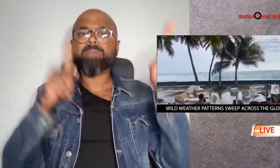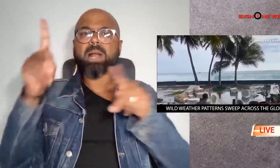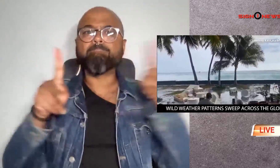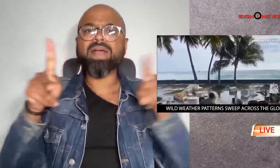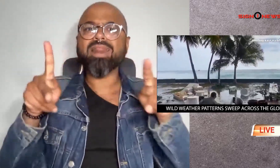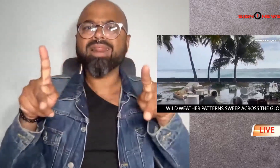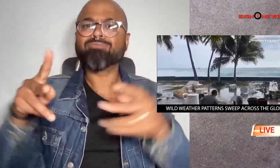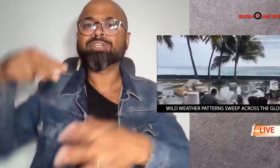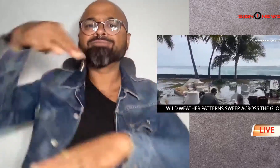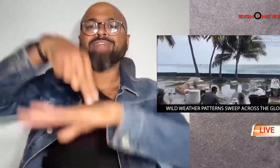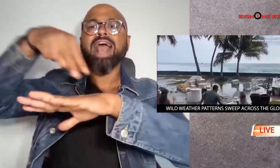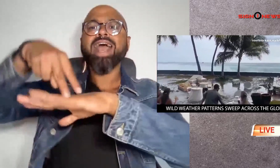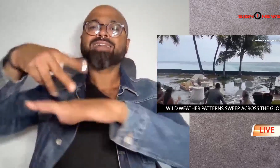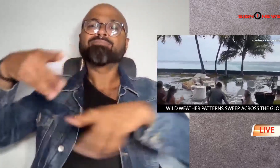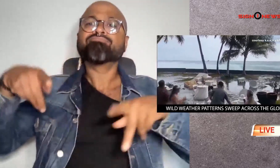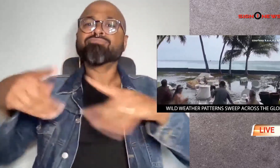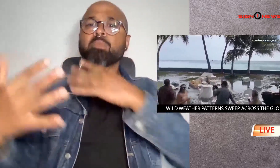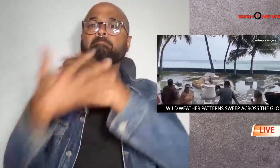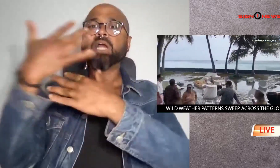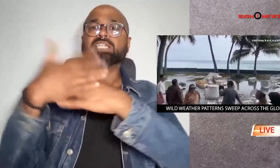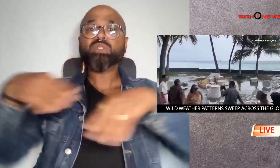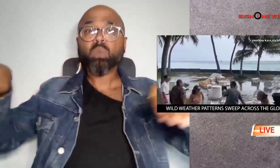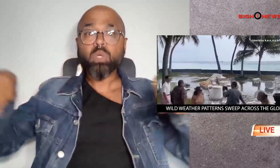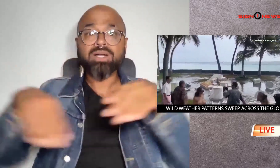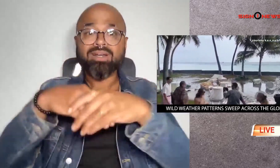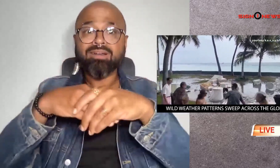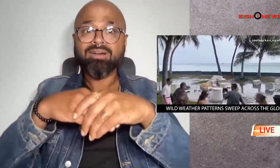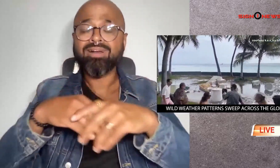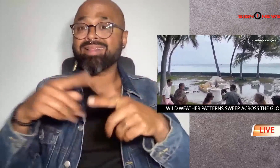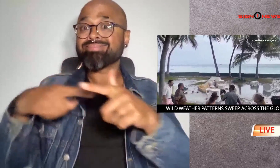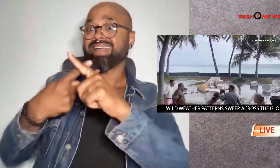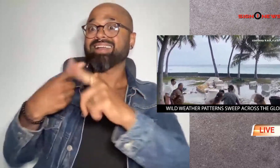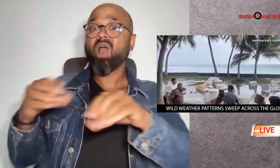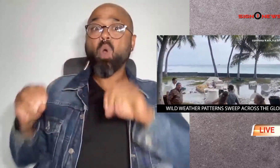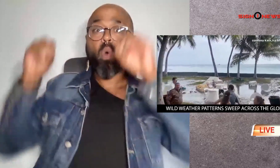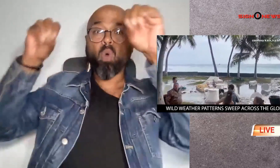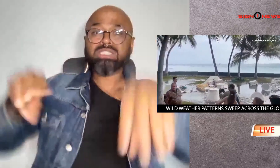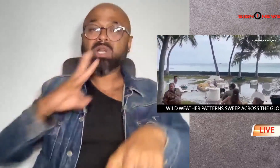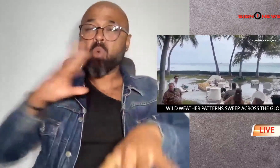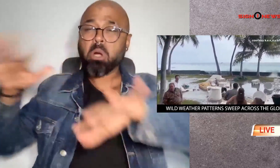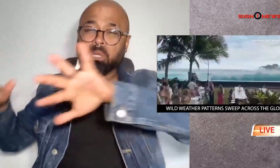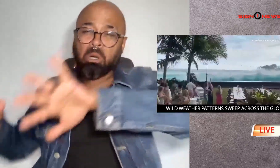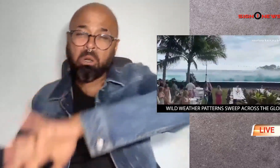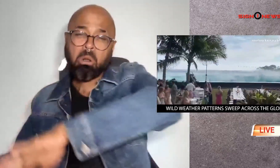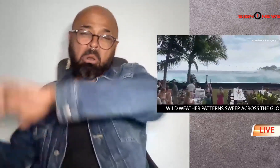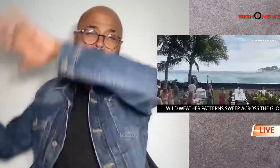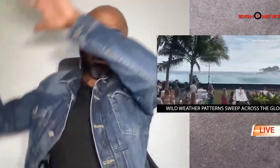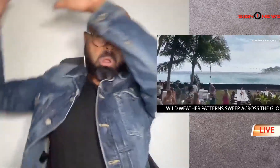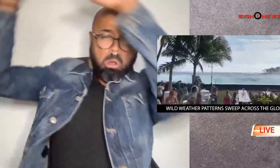in Hawaii several people were standing outside at a beachside wedding when gigantic wave